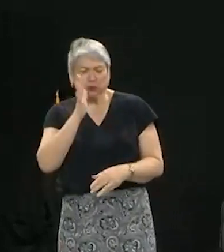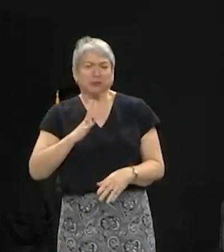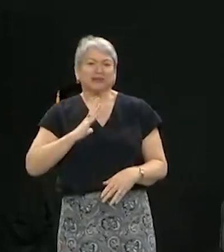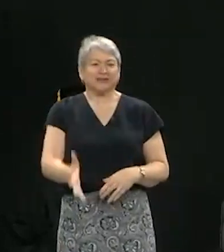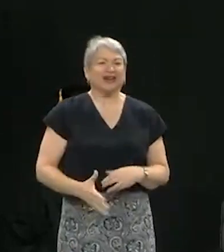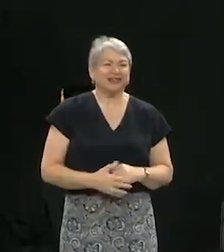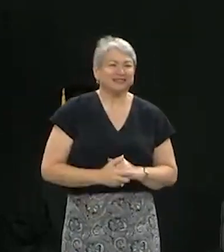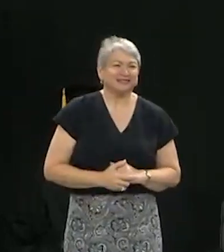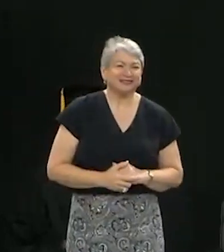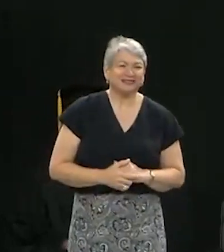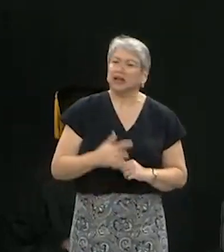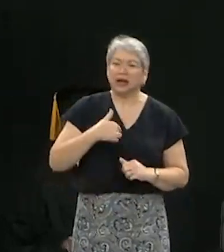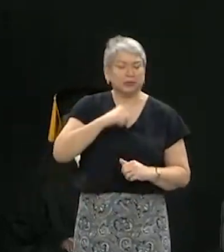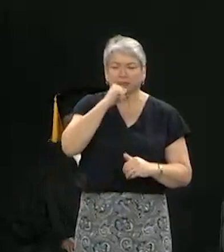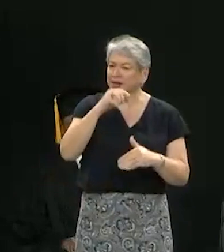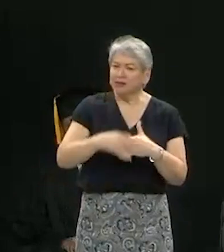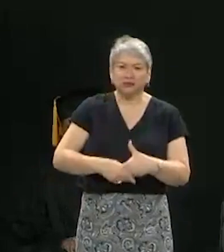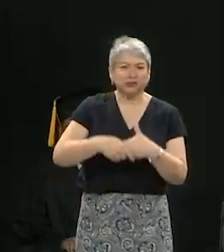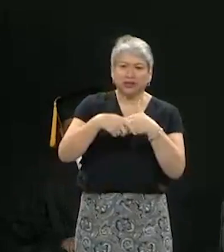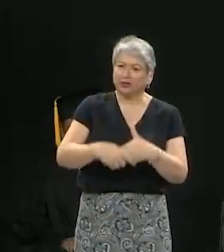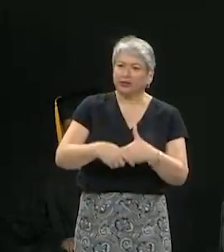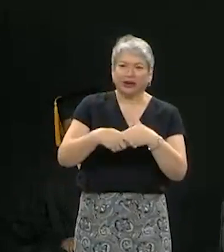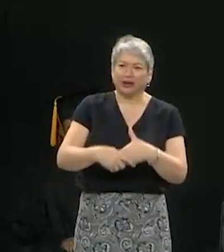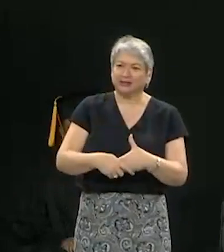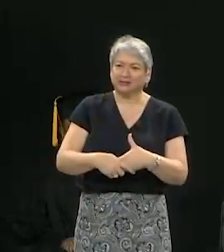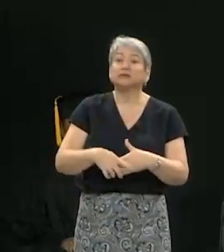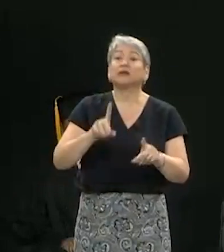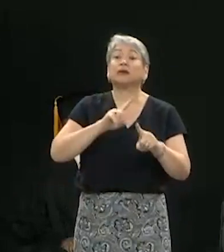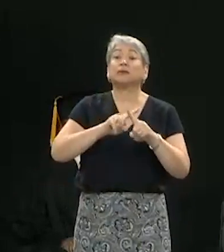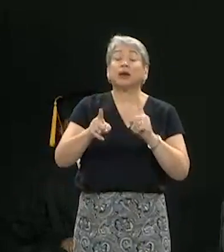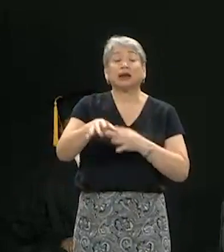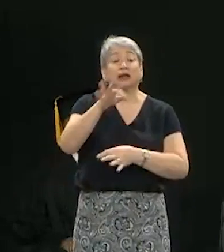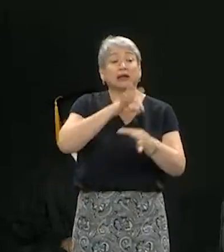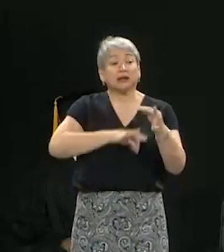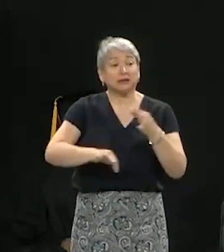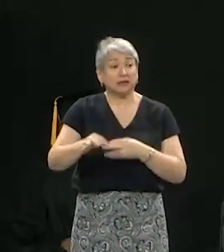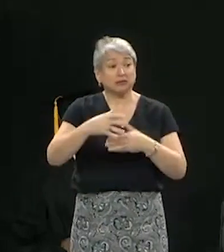I'm not going to be shaking your hand. But in lieu of shaking your hand,